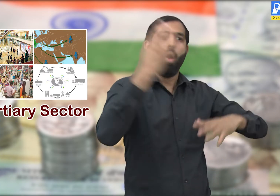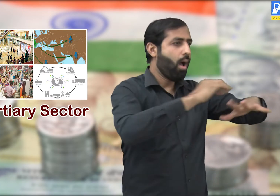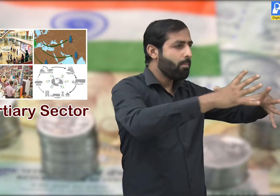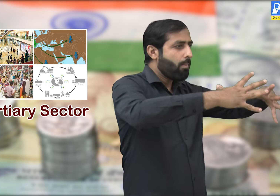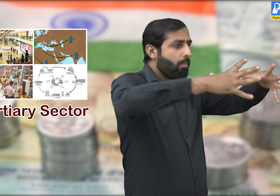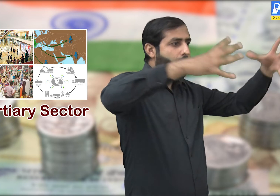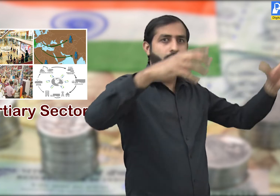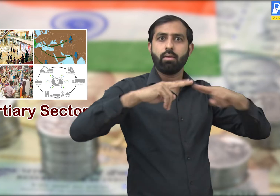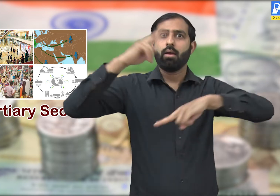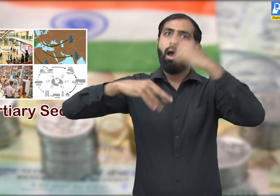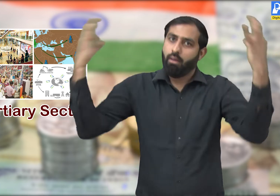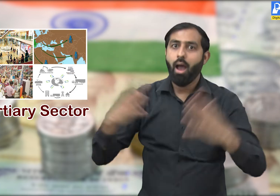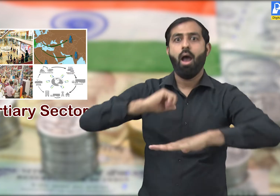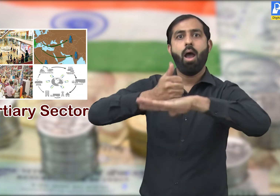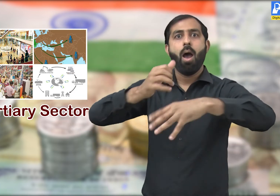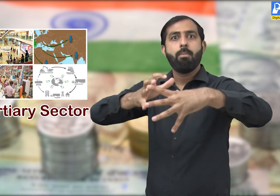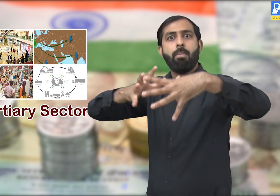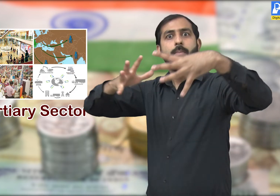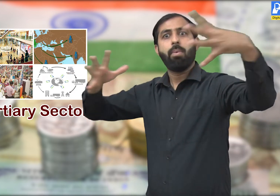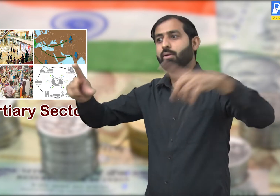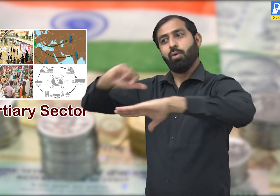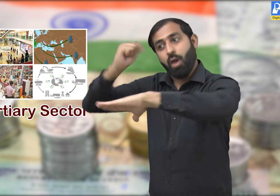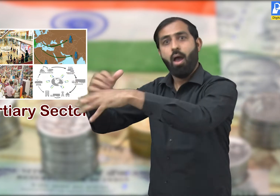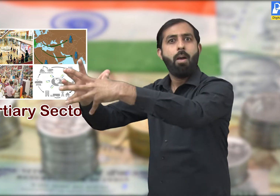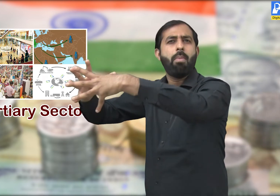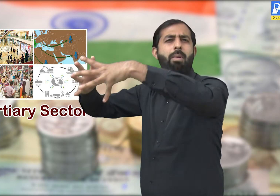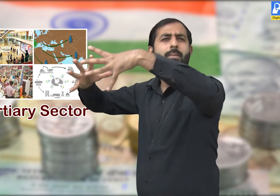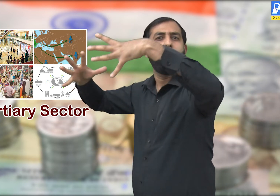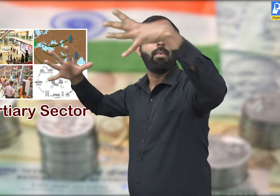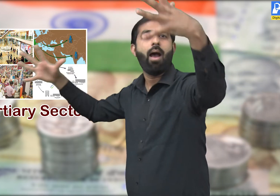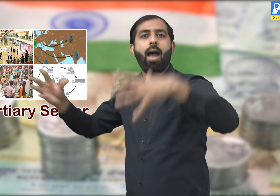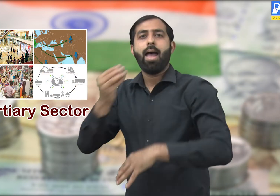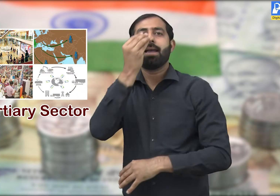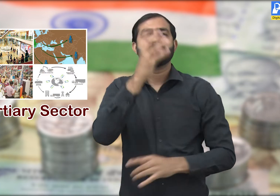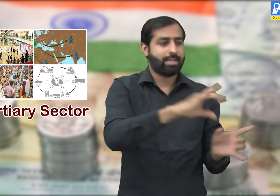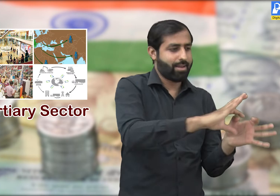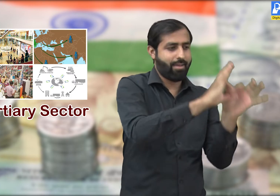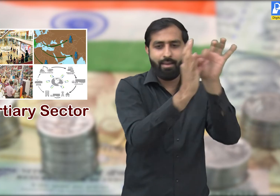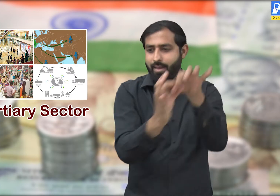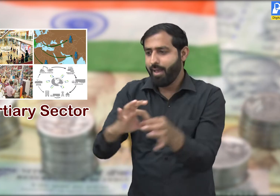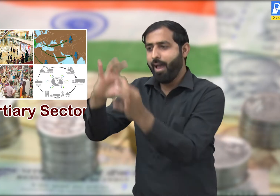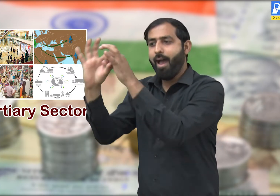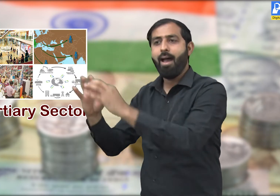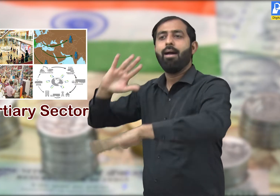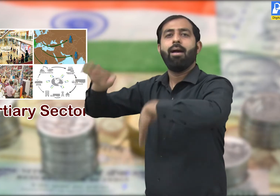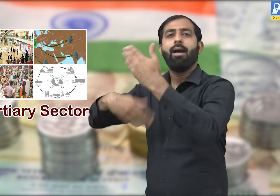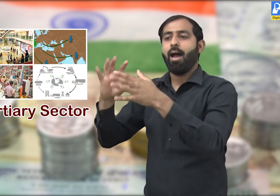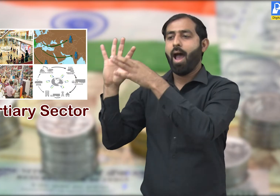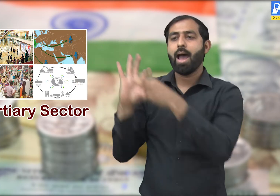Additionally, innovation leads to expansion of activities and developing new branches in the same chain.